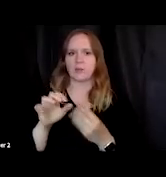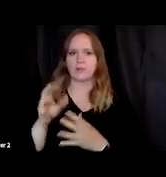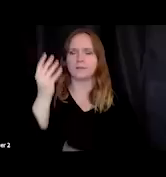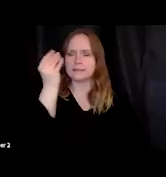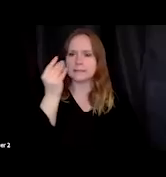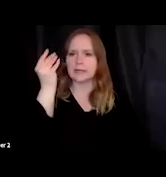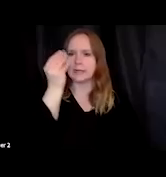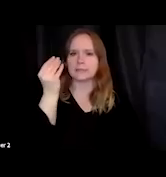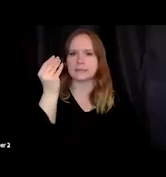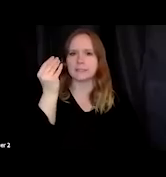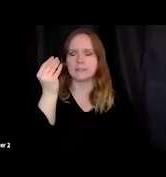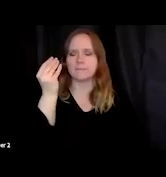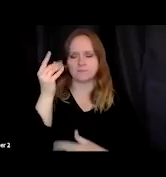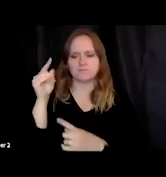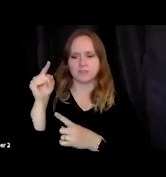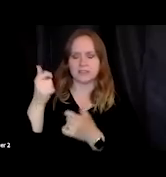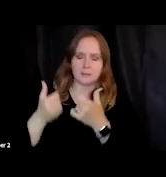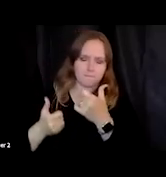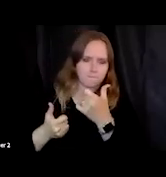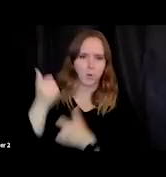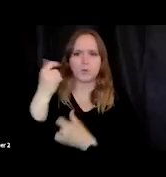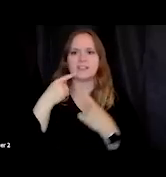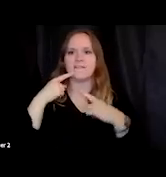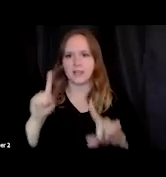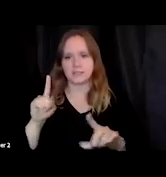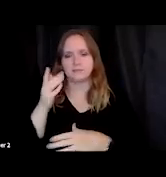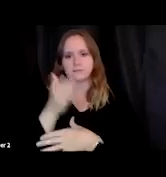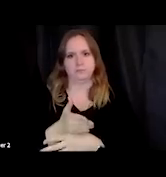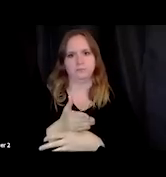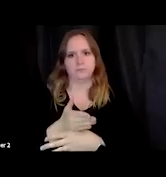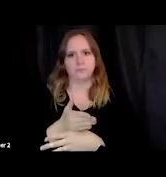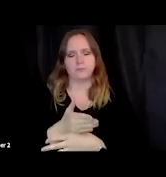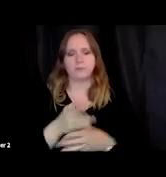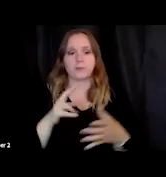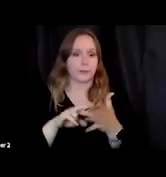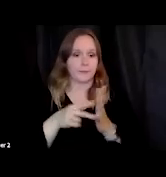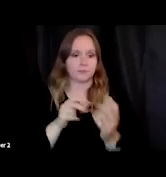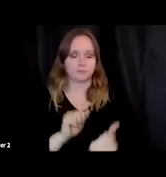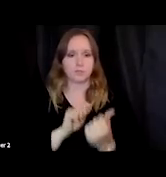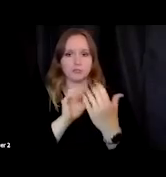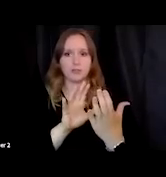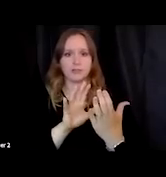is the most effective intervention. So addressing all or nothing thinking